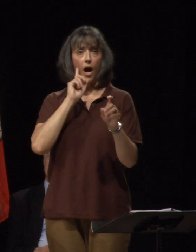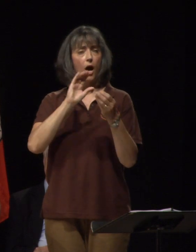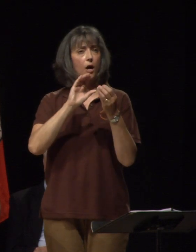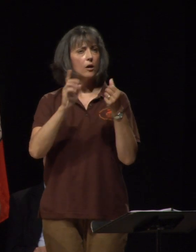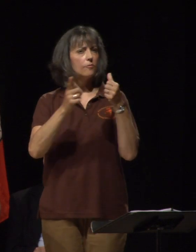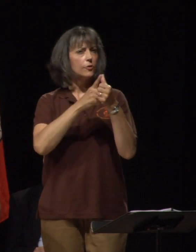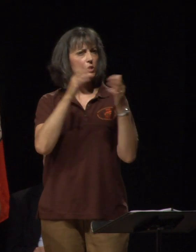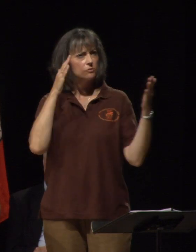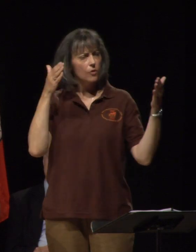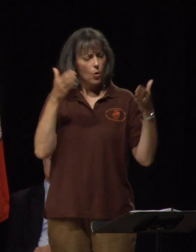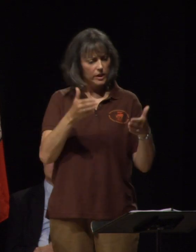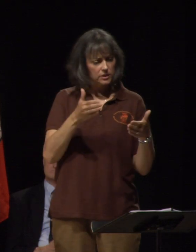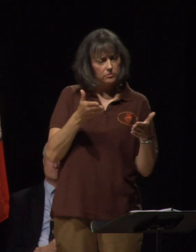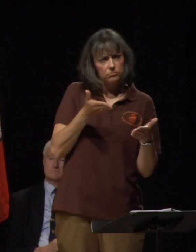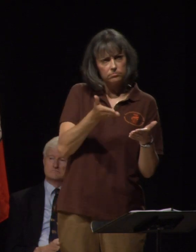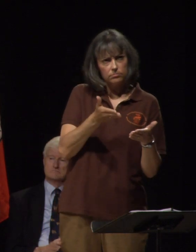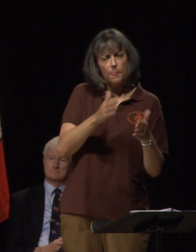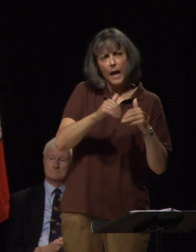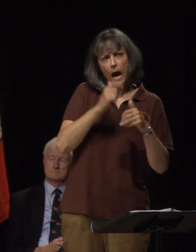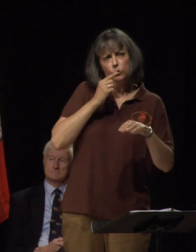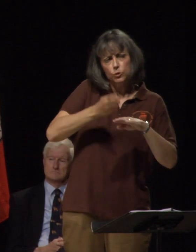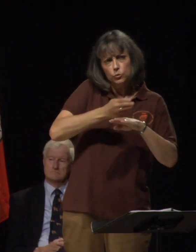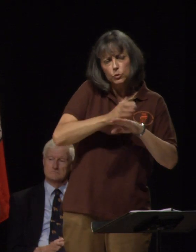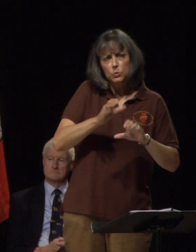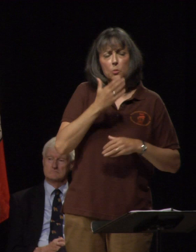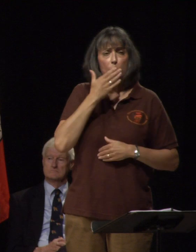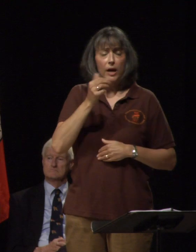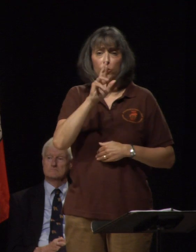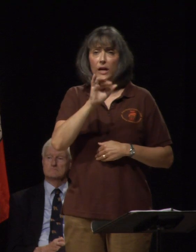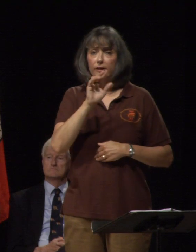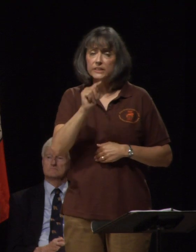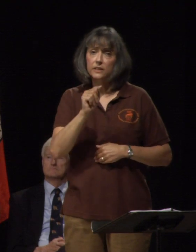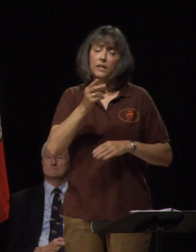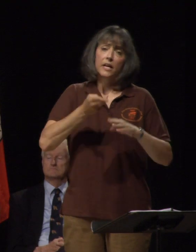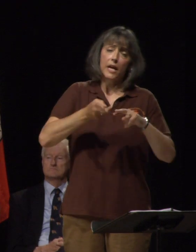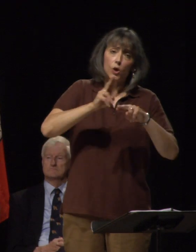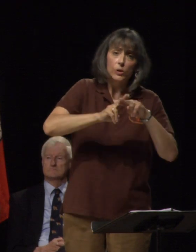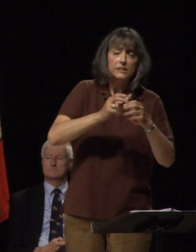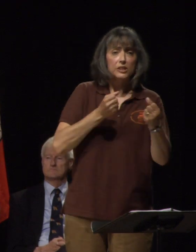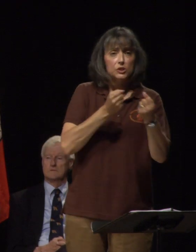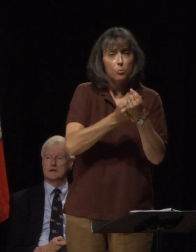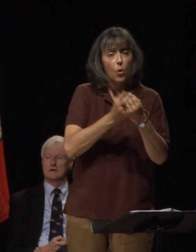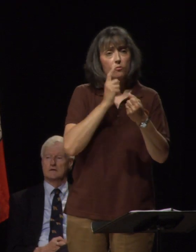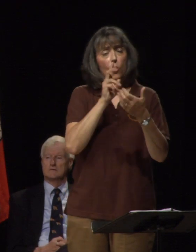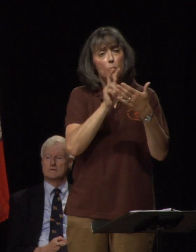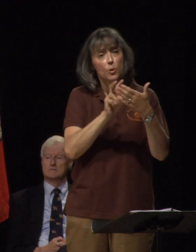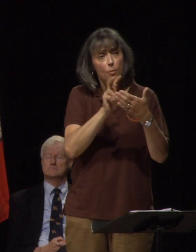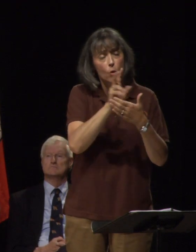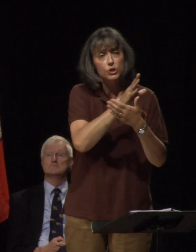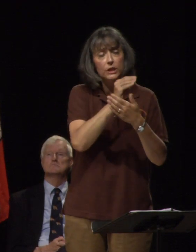INCREASING SUPPORT FOR PROMOTION AND POST-TENURE FACULTY, PROVIDING TENURE POLICY